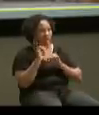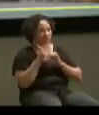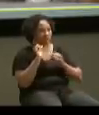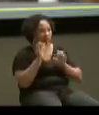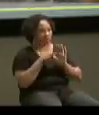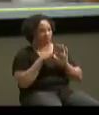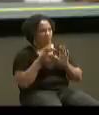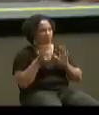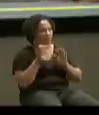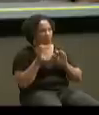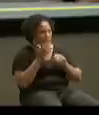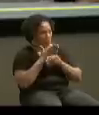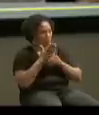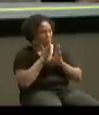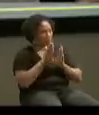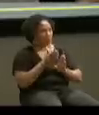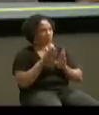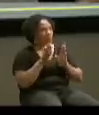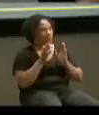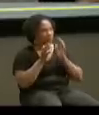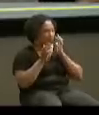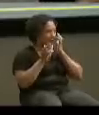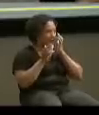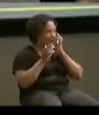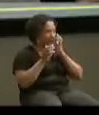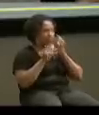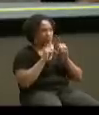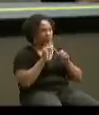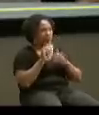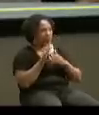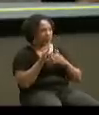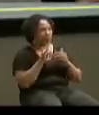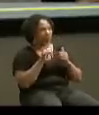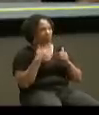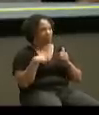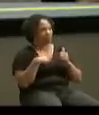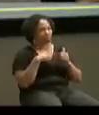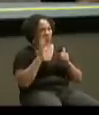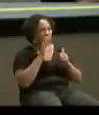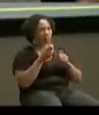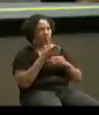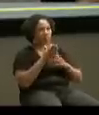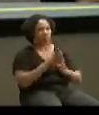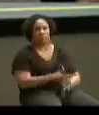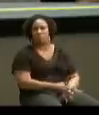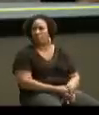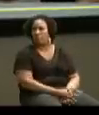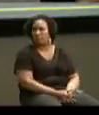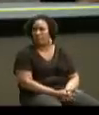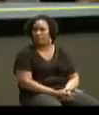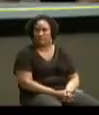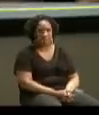I WANT TO MAKE SURE IF I AM A PARTNER WITH YOU, WHAT EFFORTS ARE BEING MADE TO ENSURE WE GET A PART OF IT?